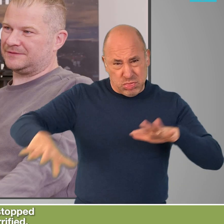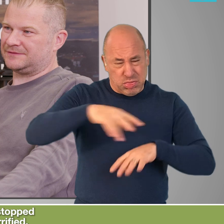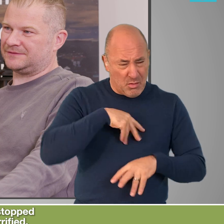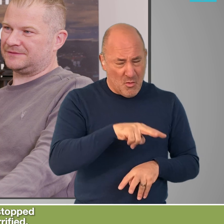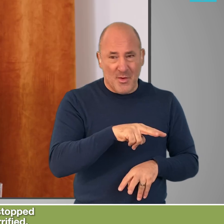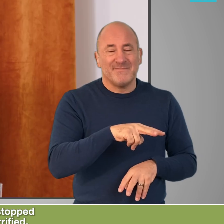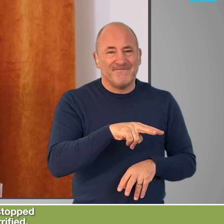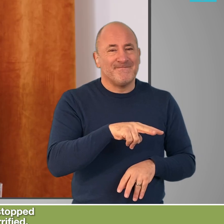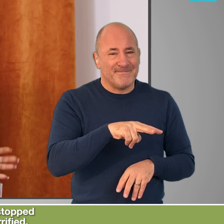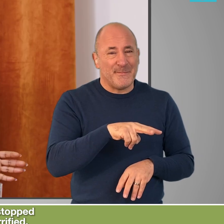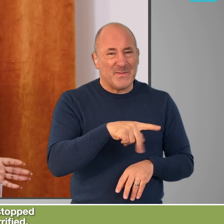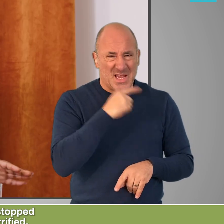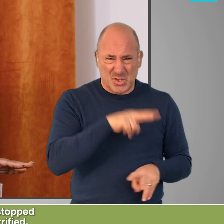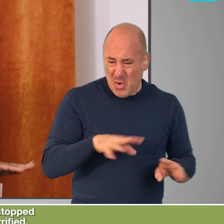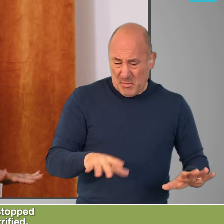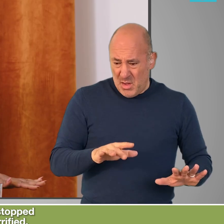He literally just stopped and he was horrified.